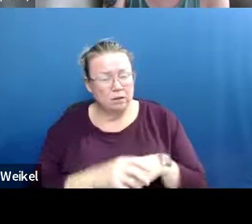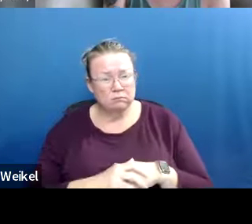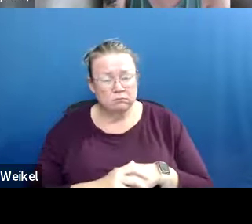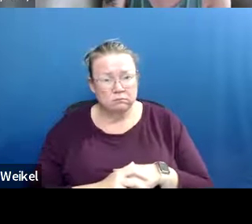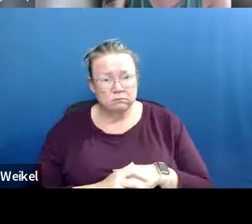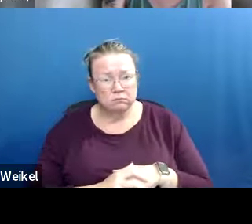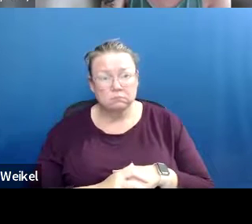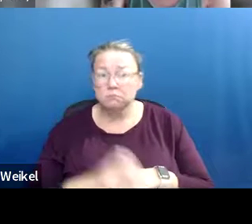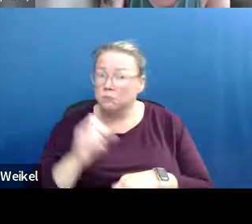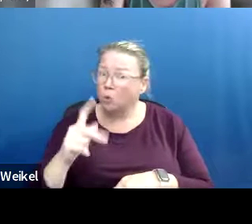Harm (He/Him): Okay, yeah.